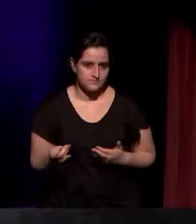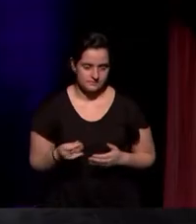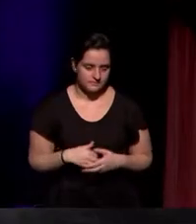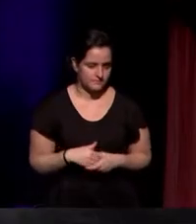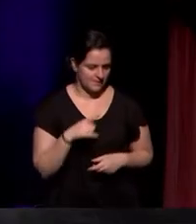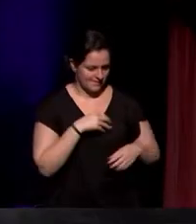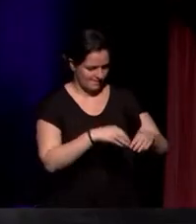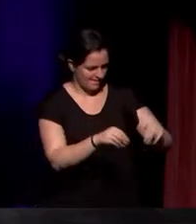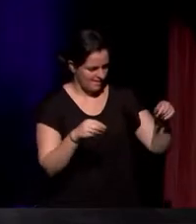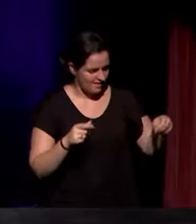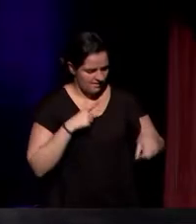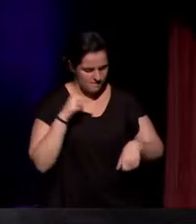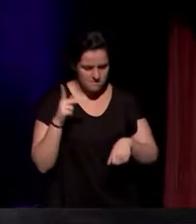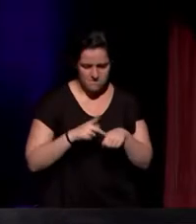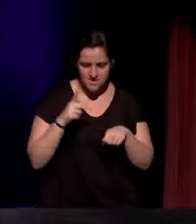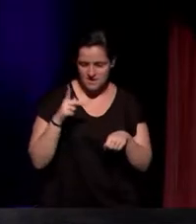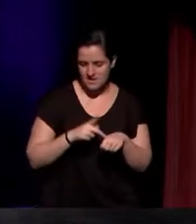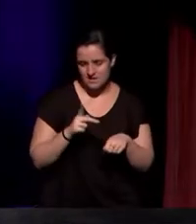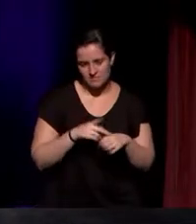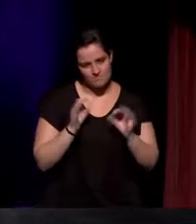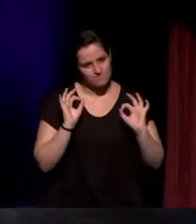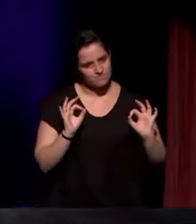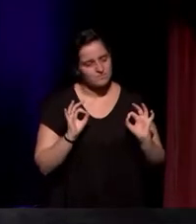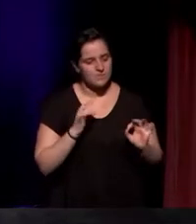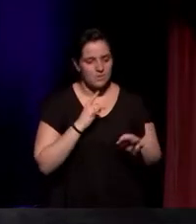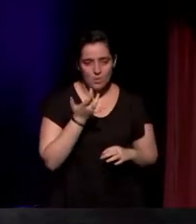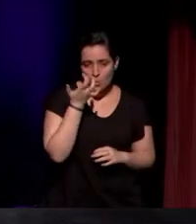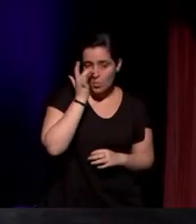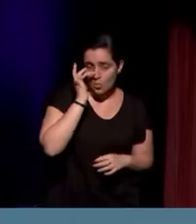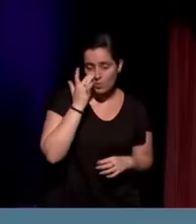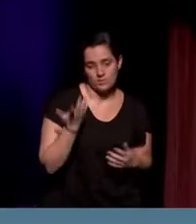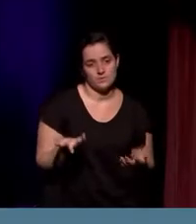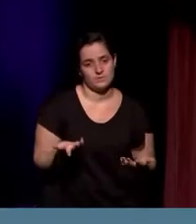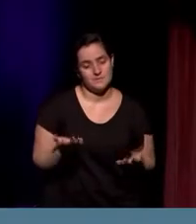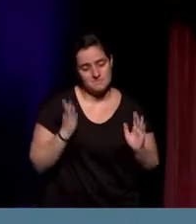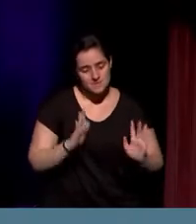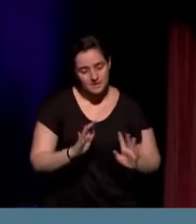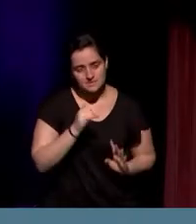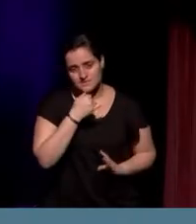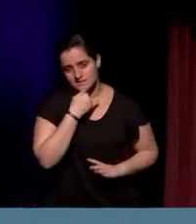semiprecious stones, gold, and unfortunately in the last 10 years